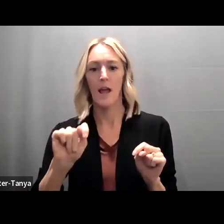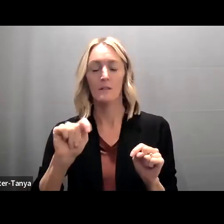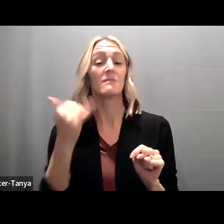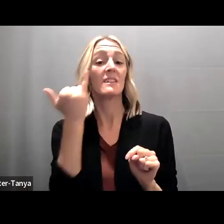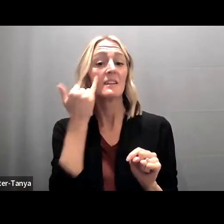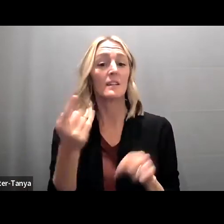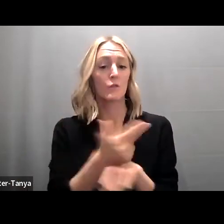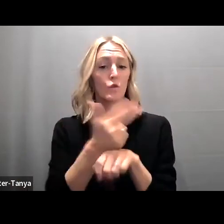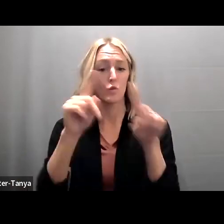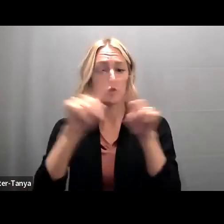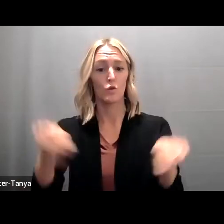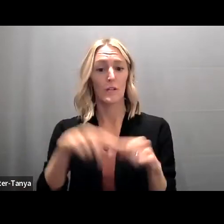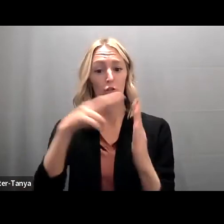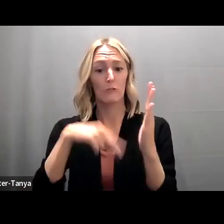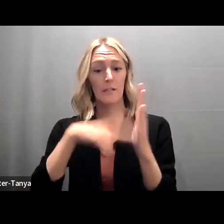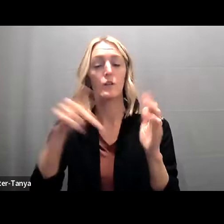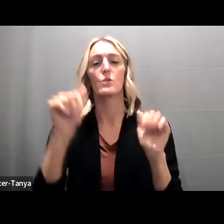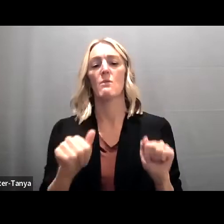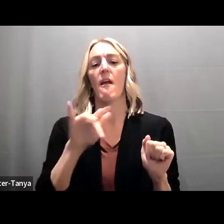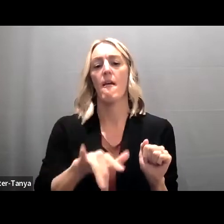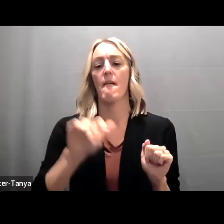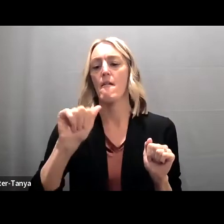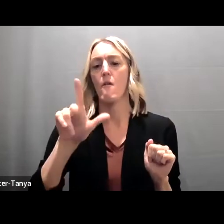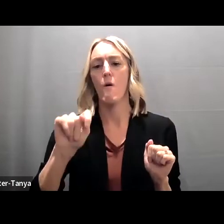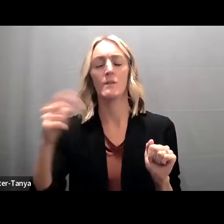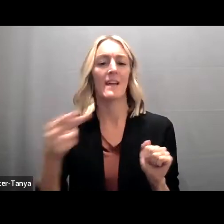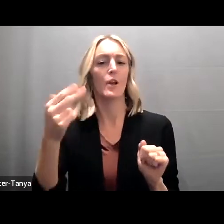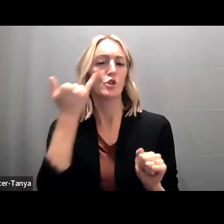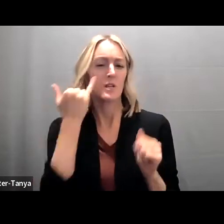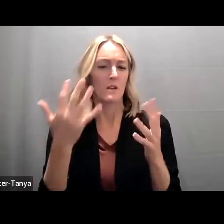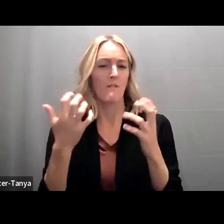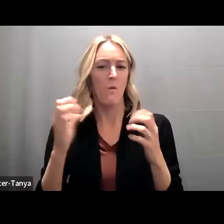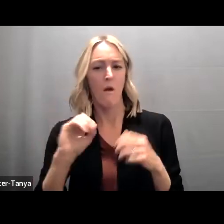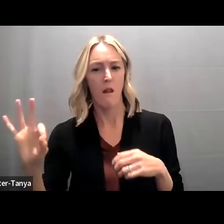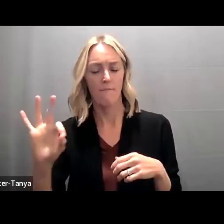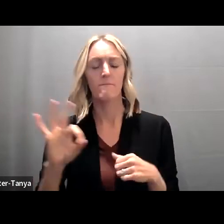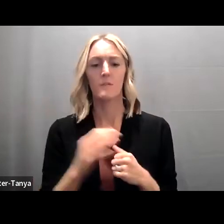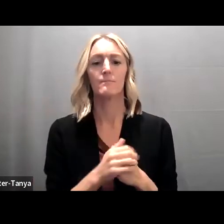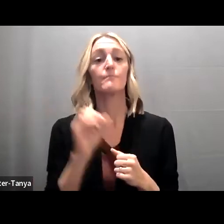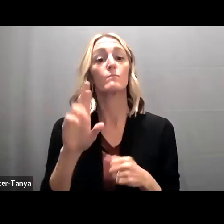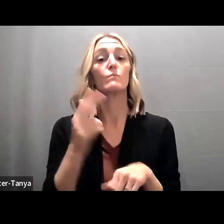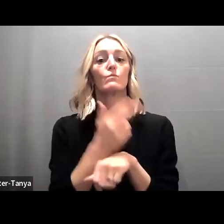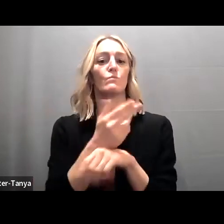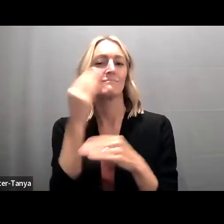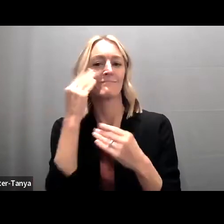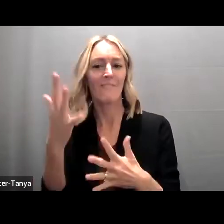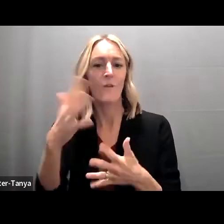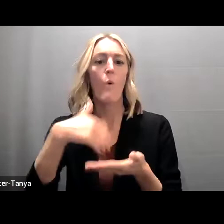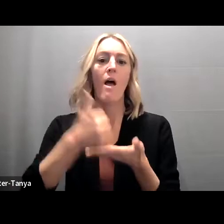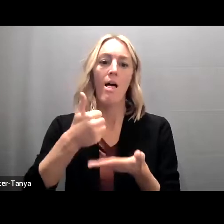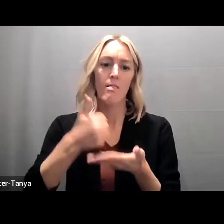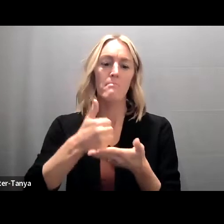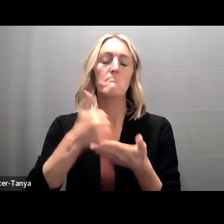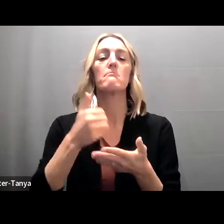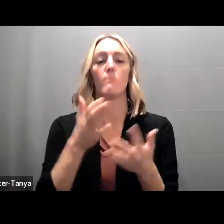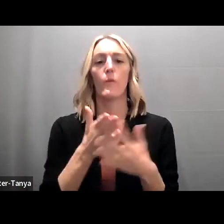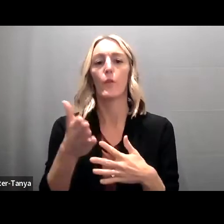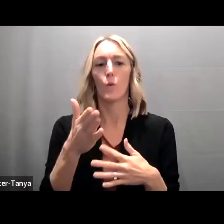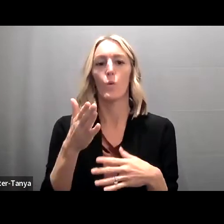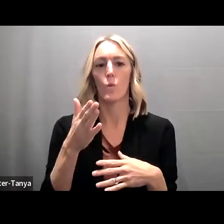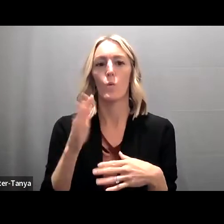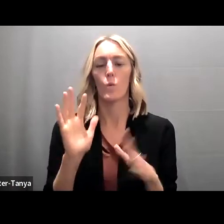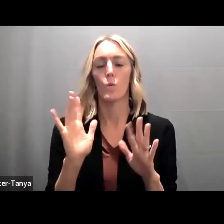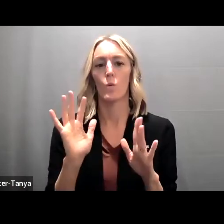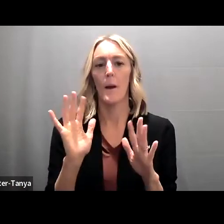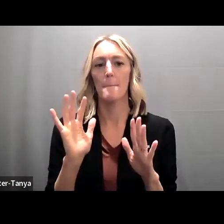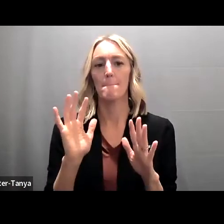can do that by press's Alt H or please use ininfor oh help section on APRIL website for